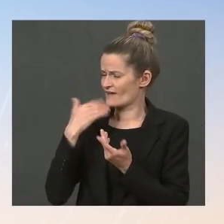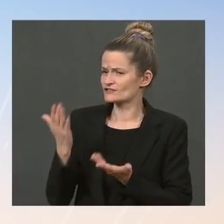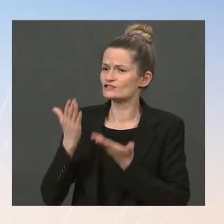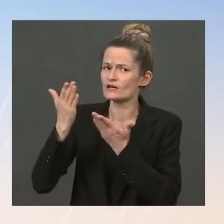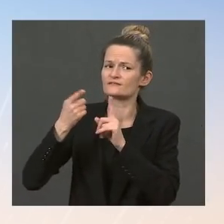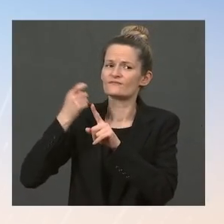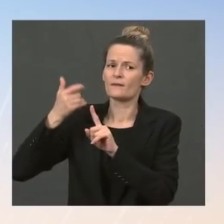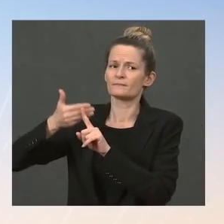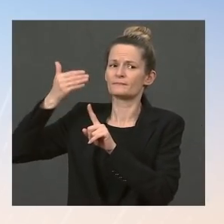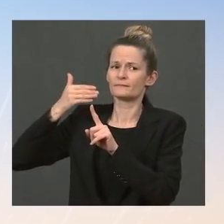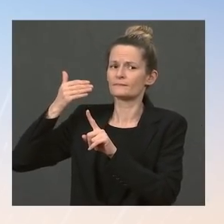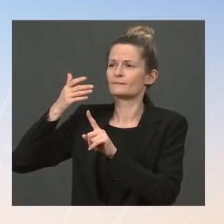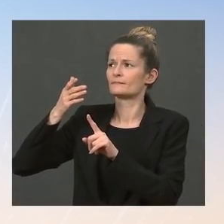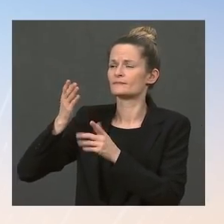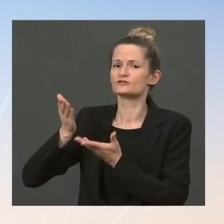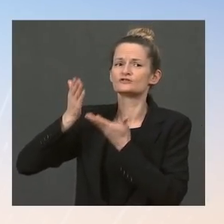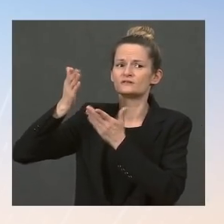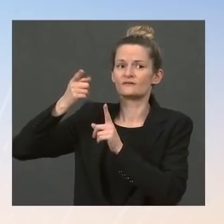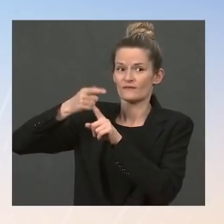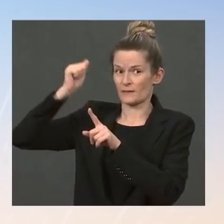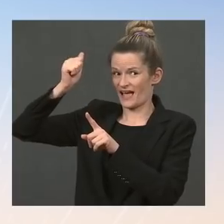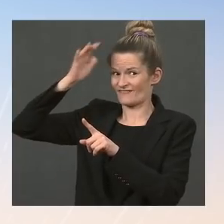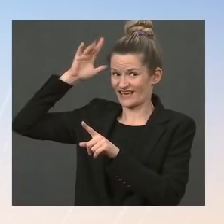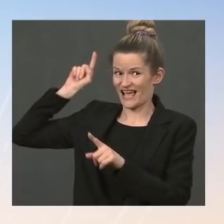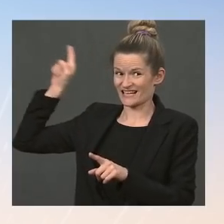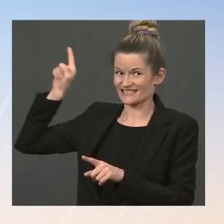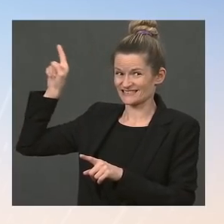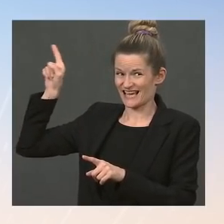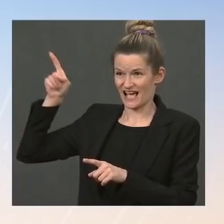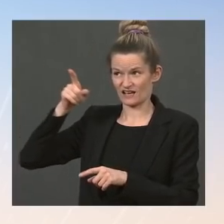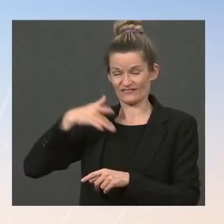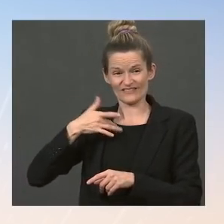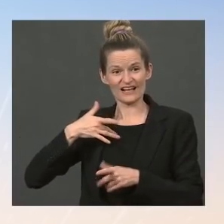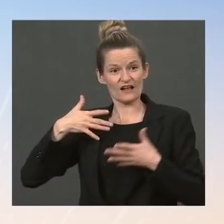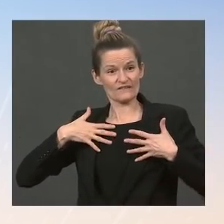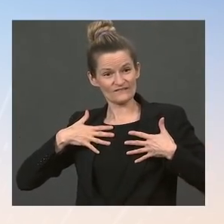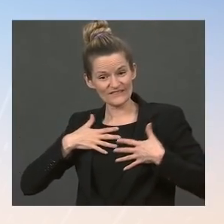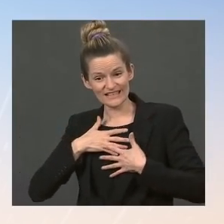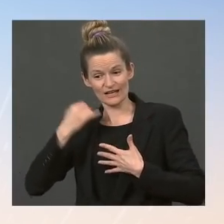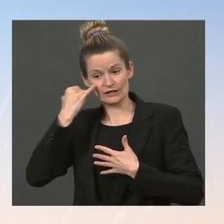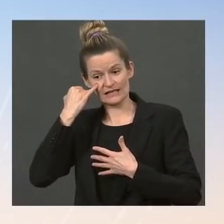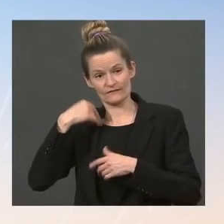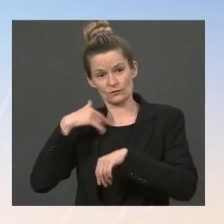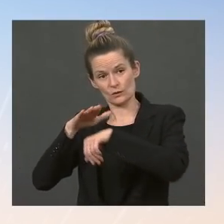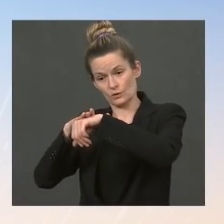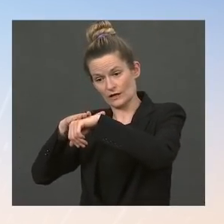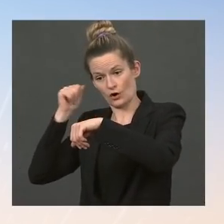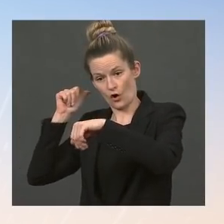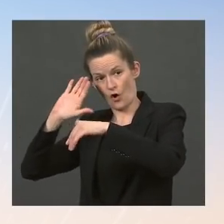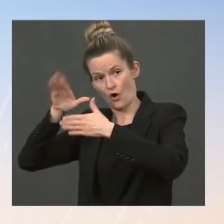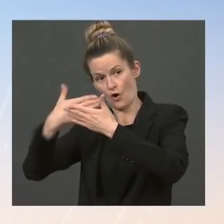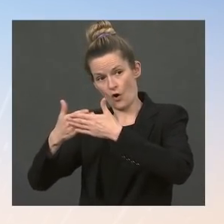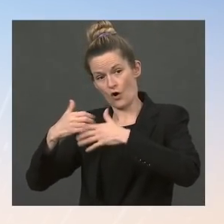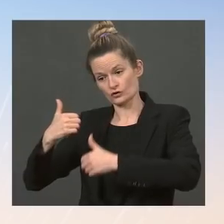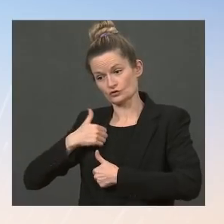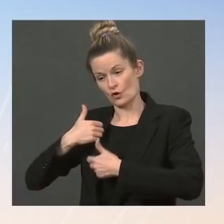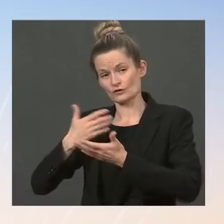that he feared that a full withdrawal would be devastating and should not happen? Ms. Psaki: He was provided a range of advice.